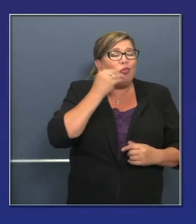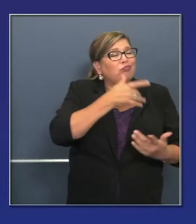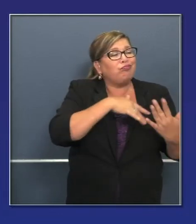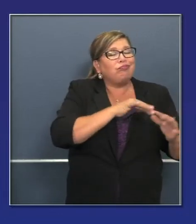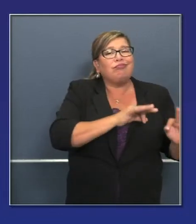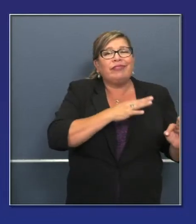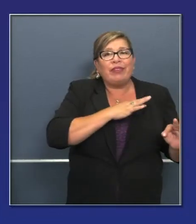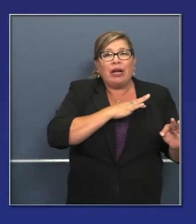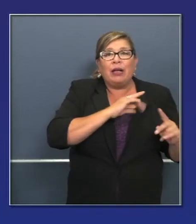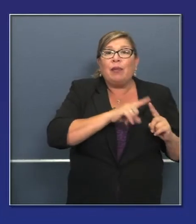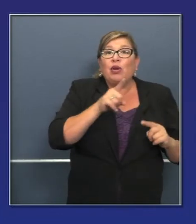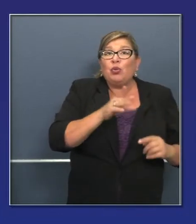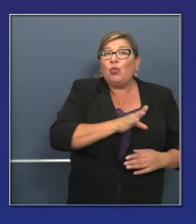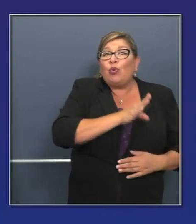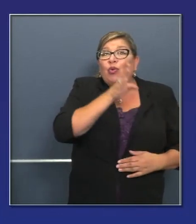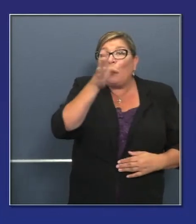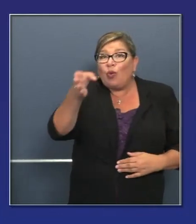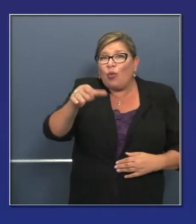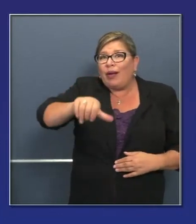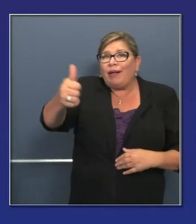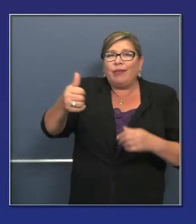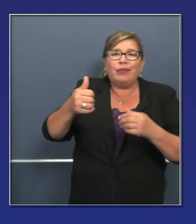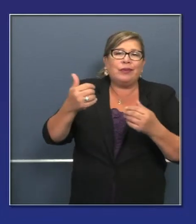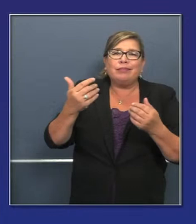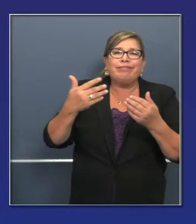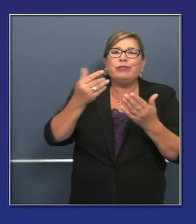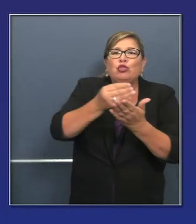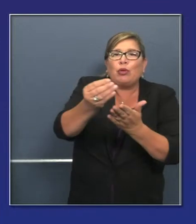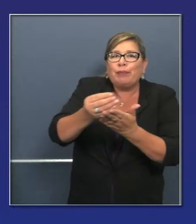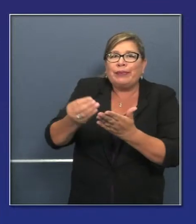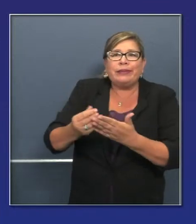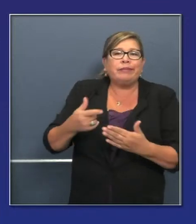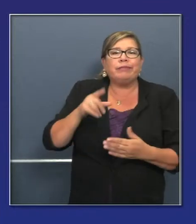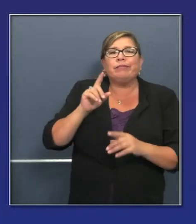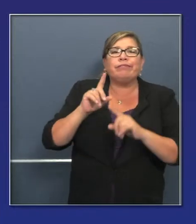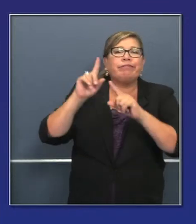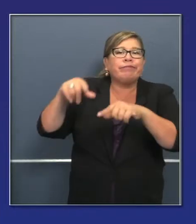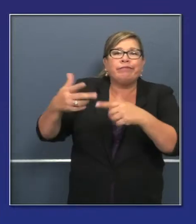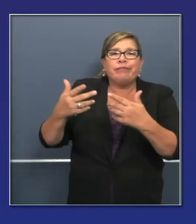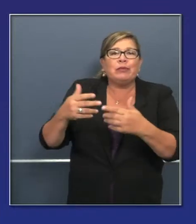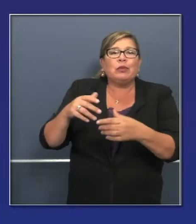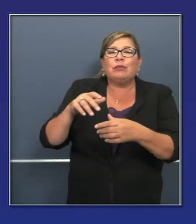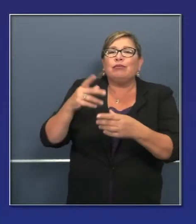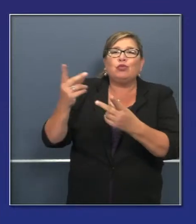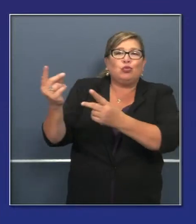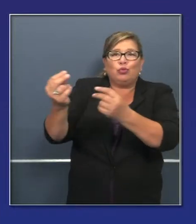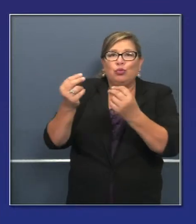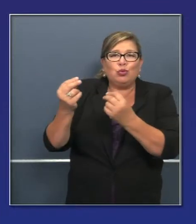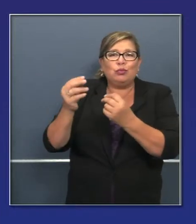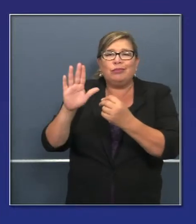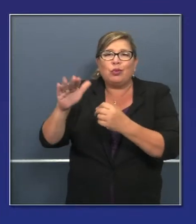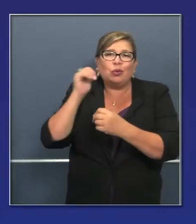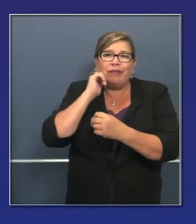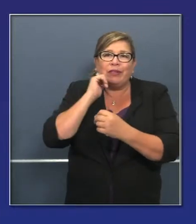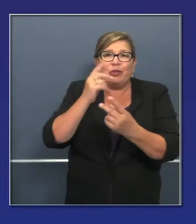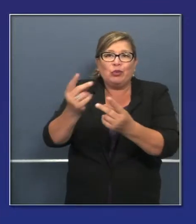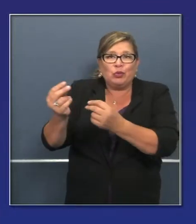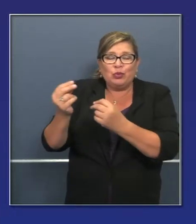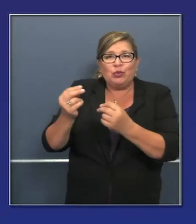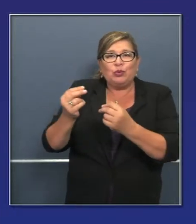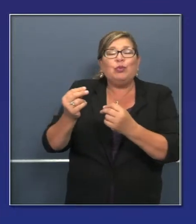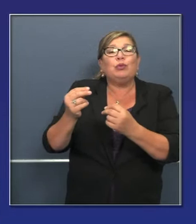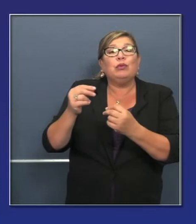environment that's indoors as you go about doing your day-to-day necessities minimize the time you